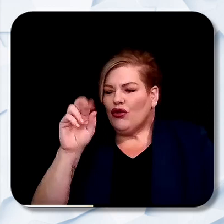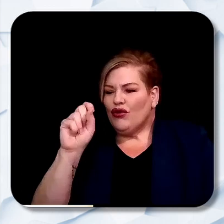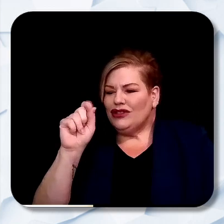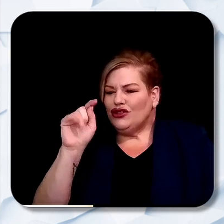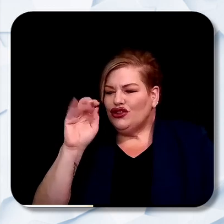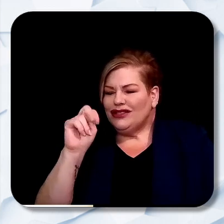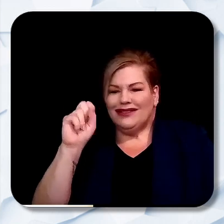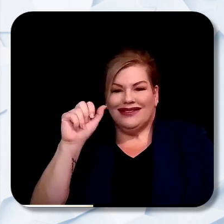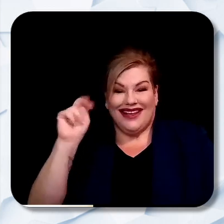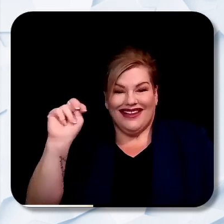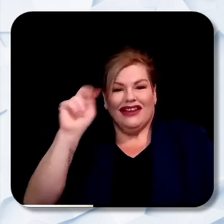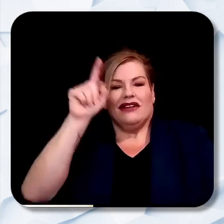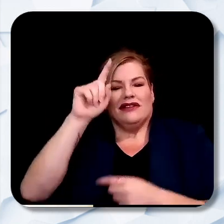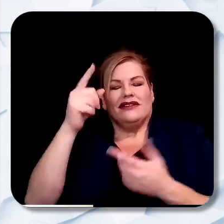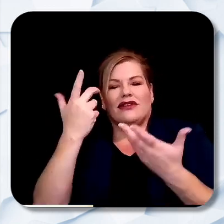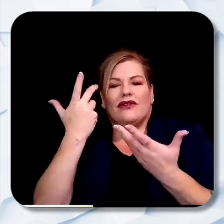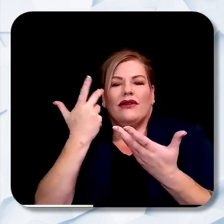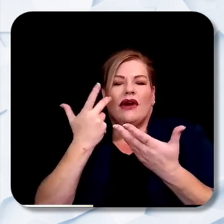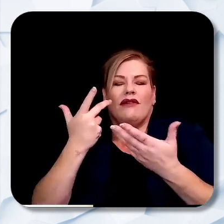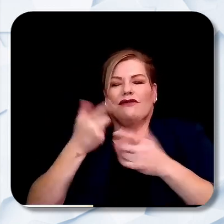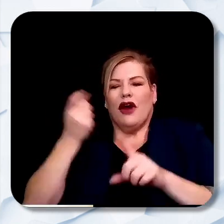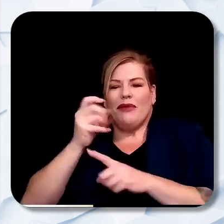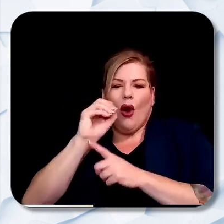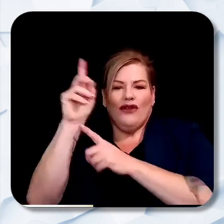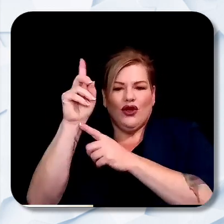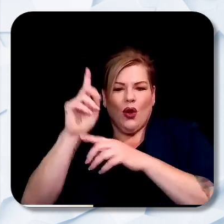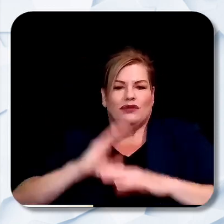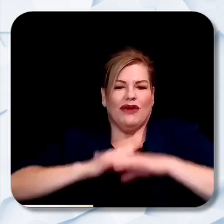Health Overdose Prevention initiative uh for her team's ongoing work in the